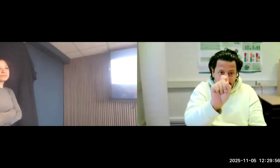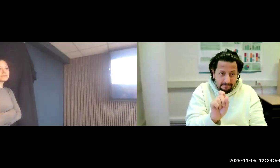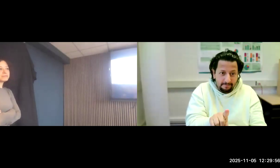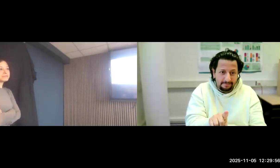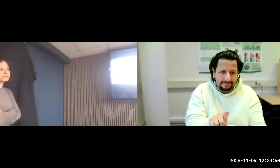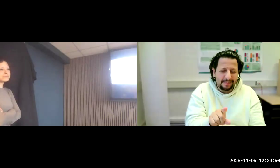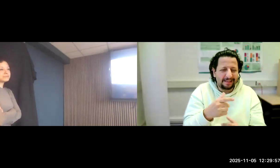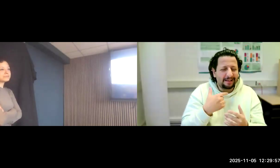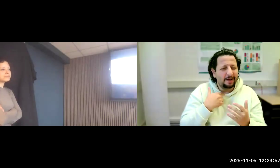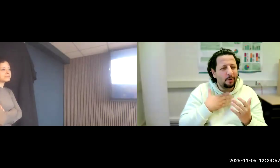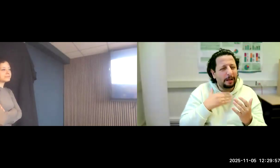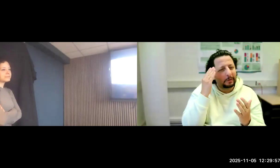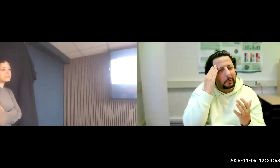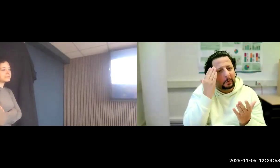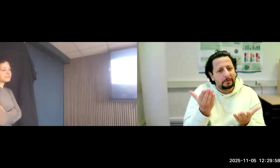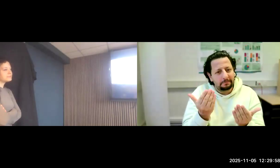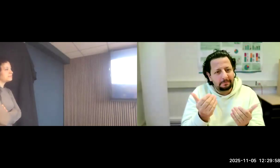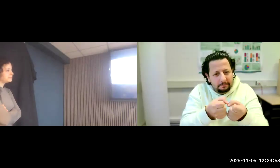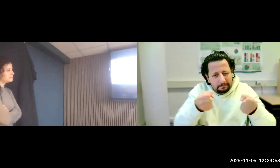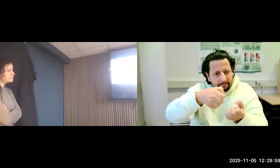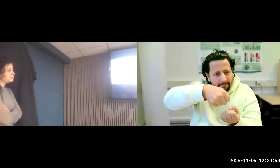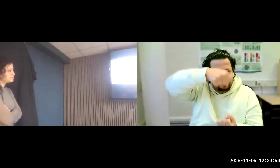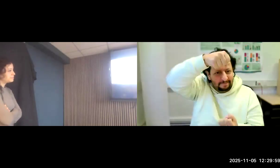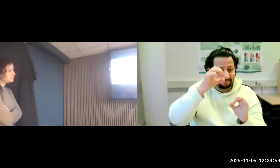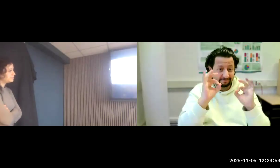production, like, on the body, or if it has something to do